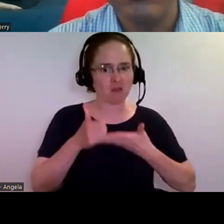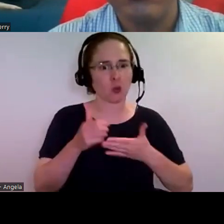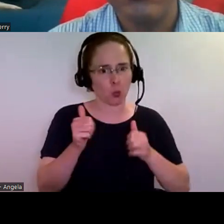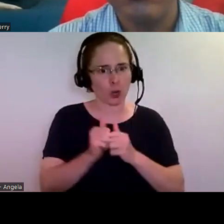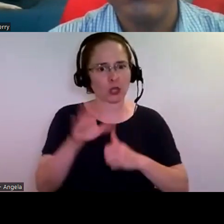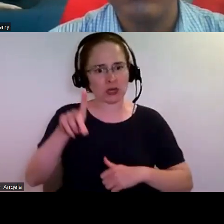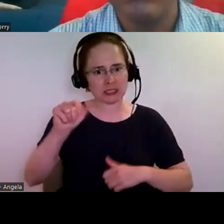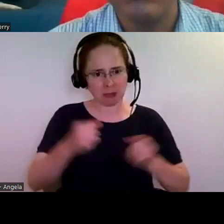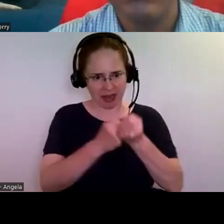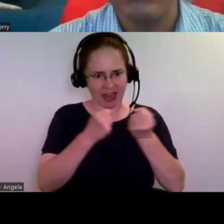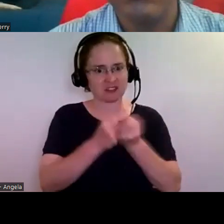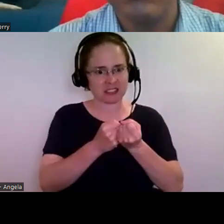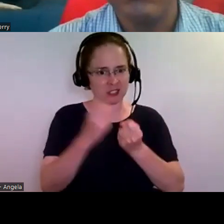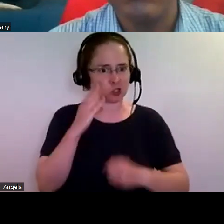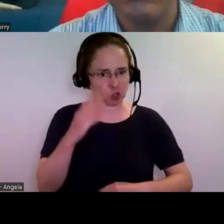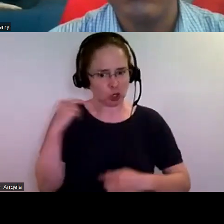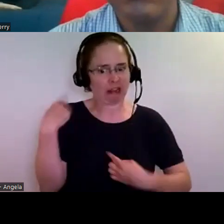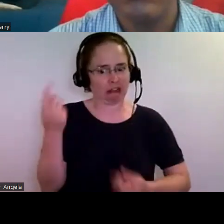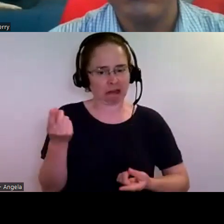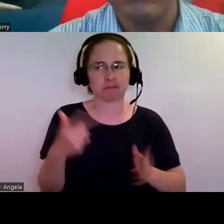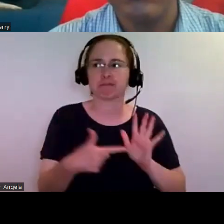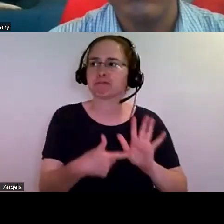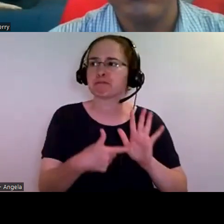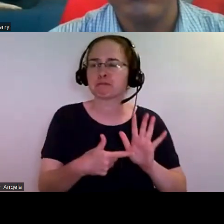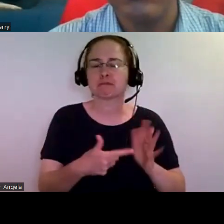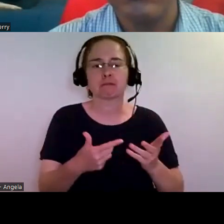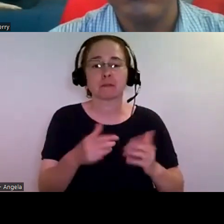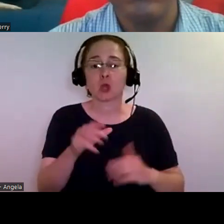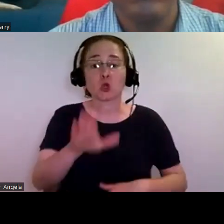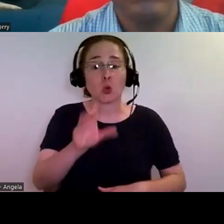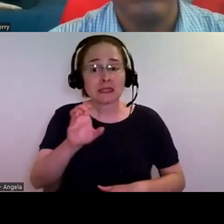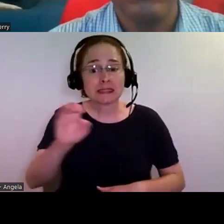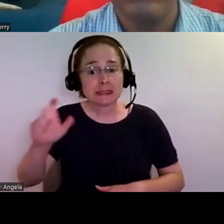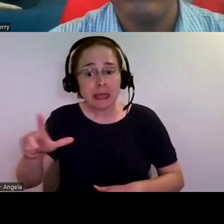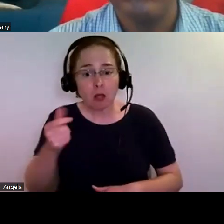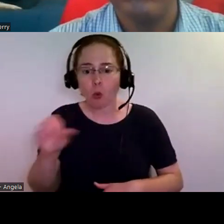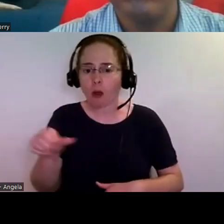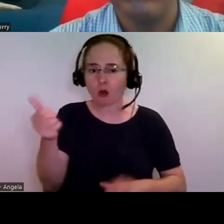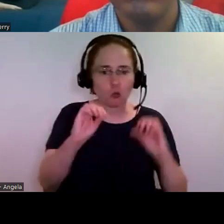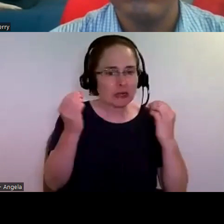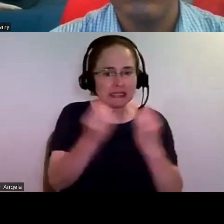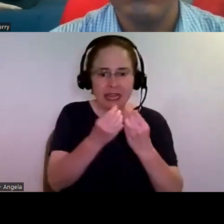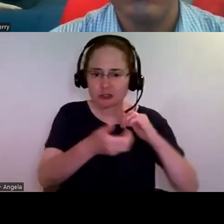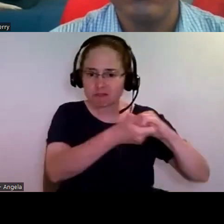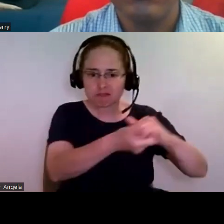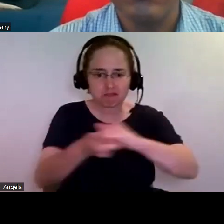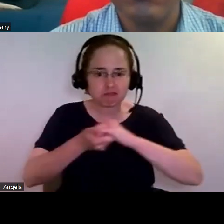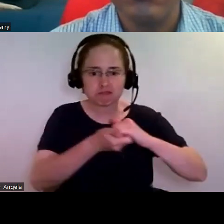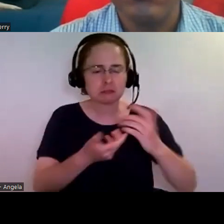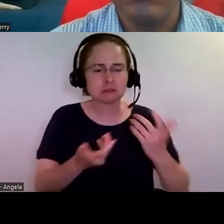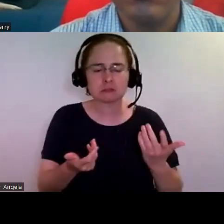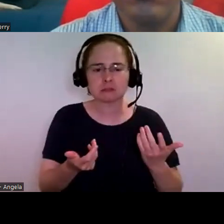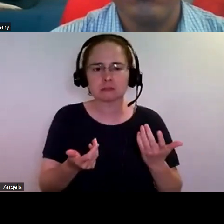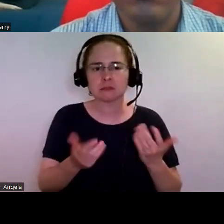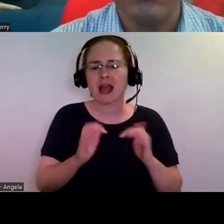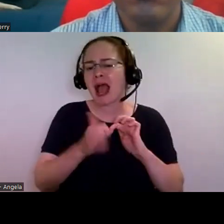advocacy journey? Like with your CIL or other organizations? How can CILs assist with